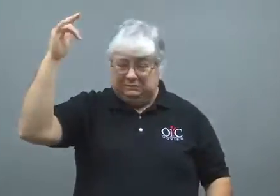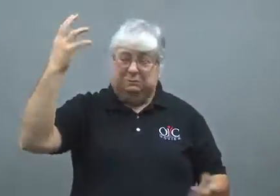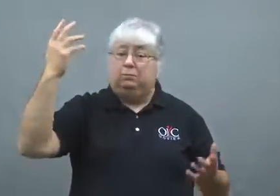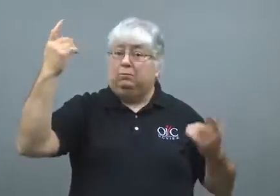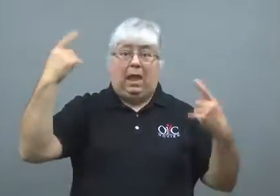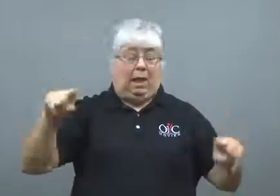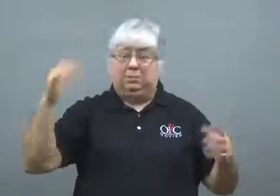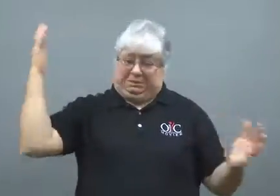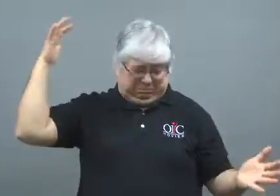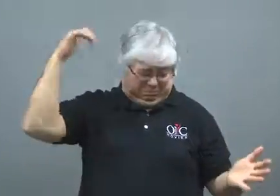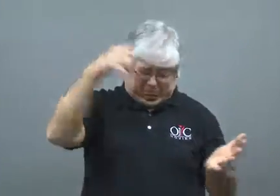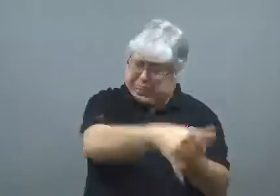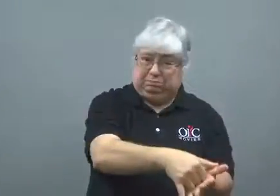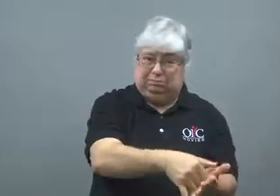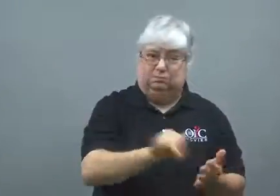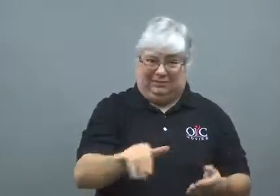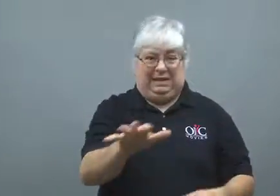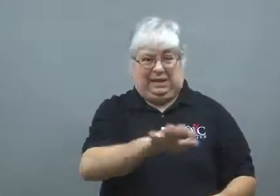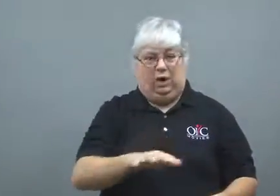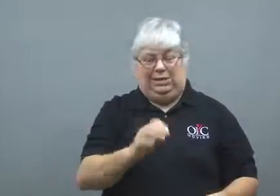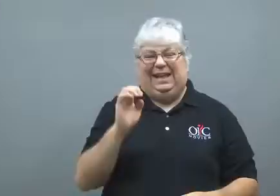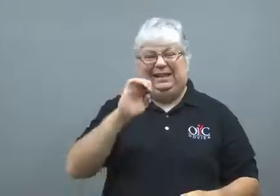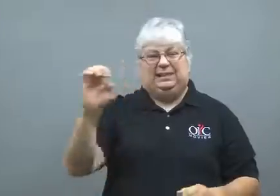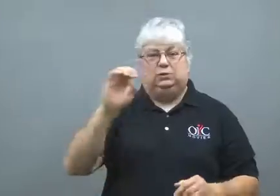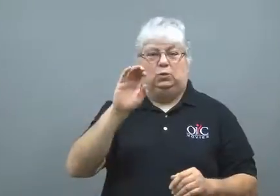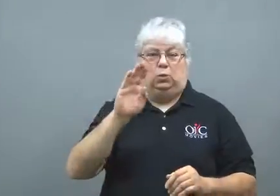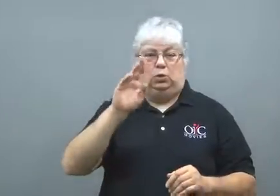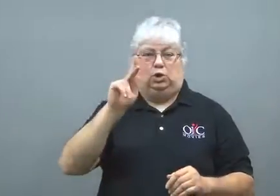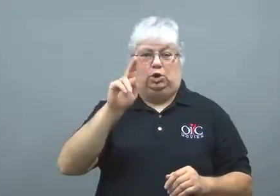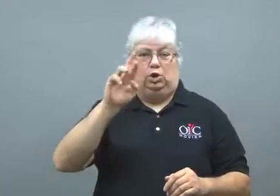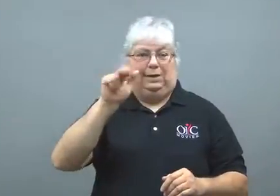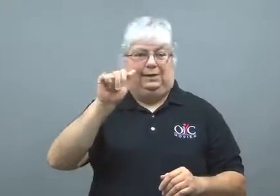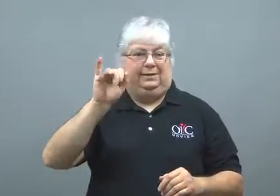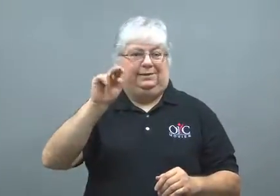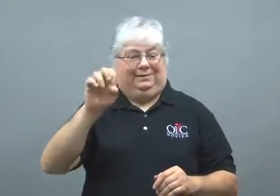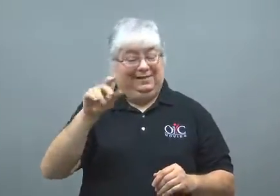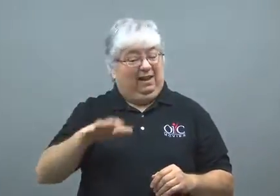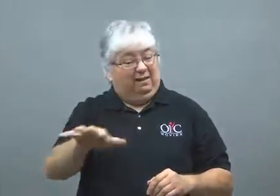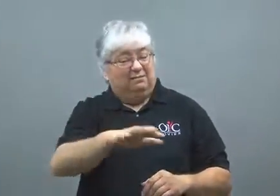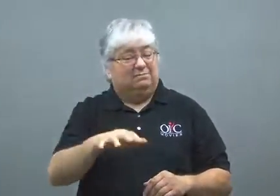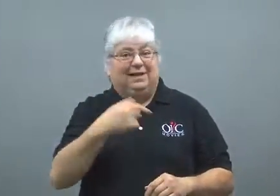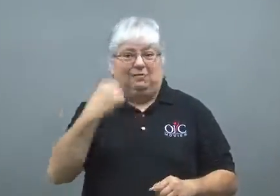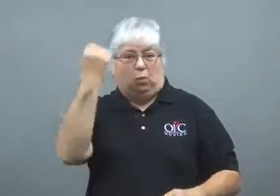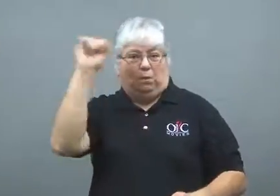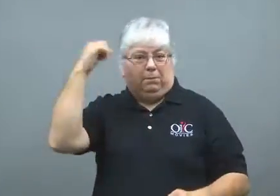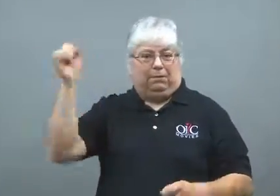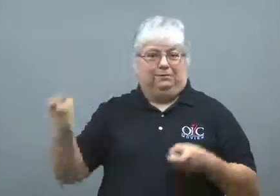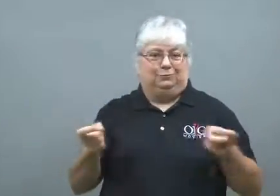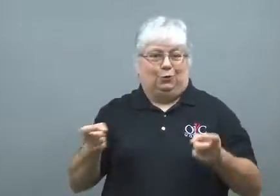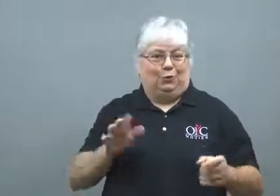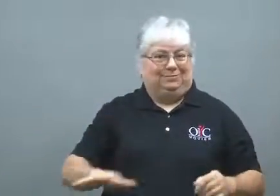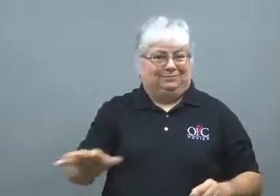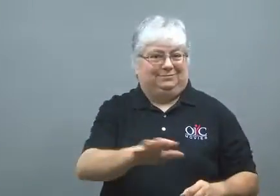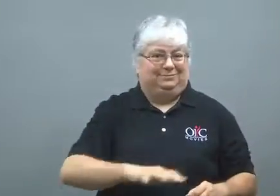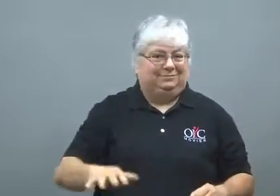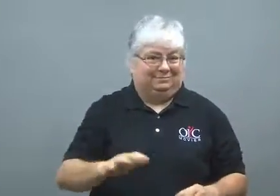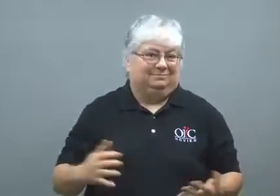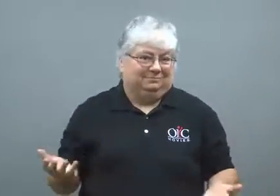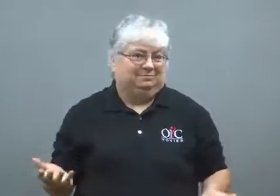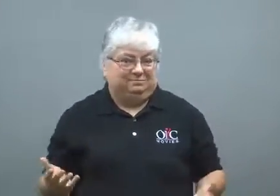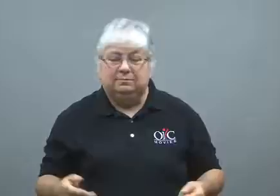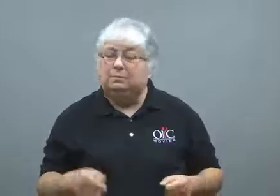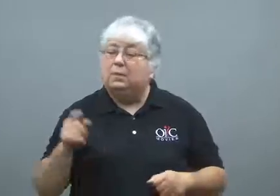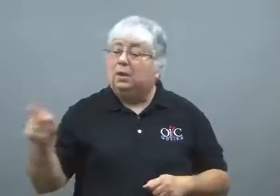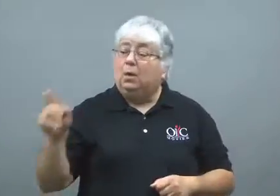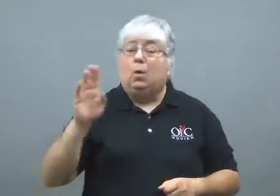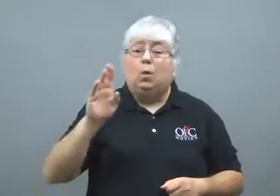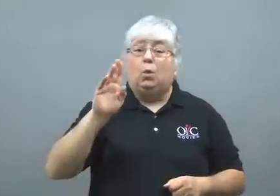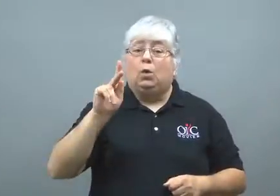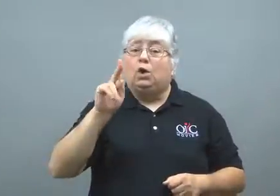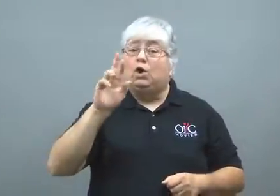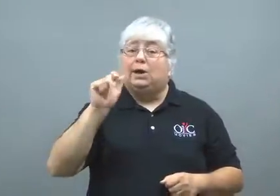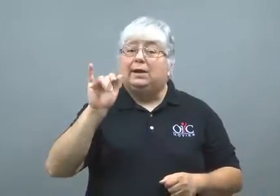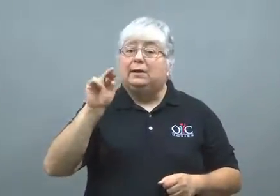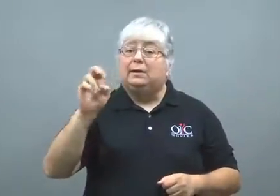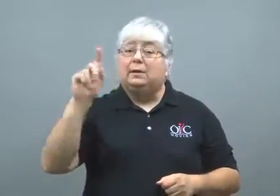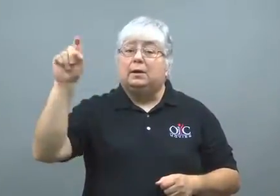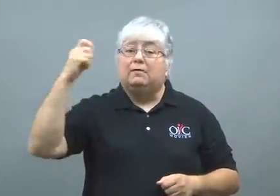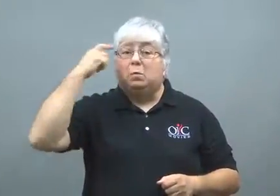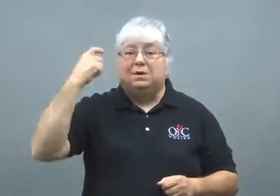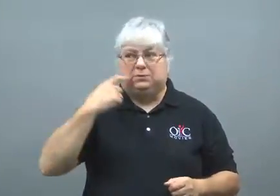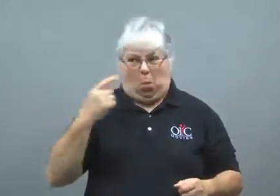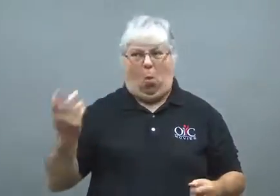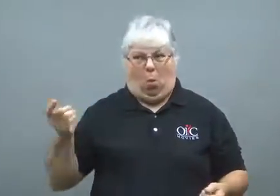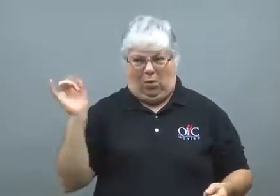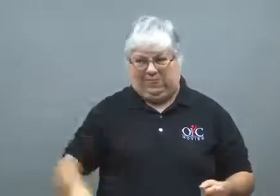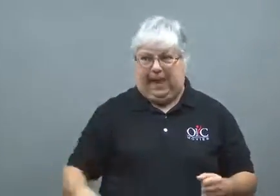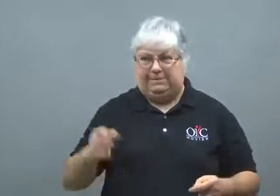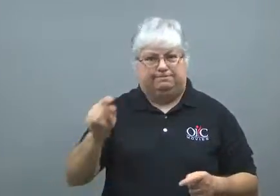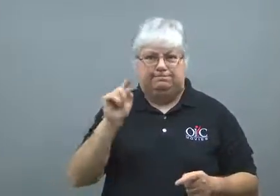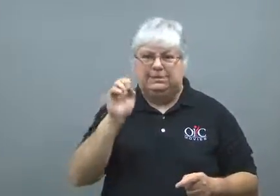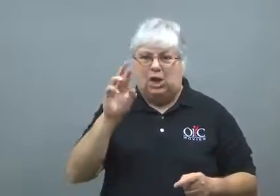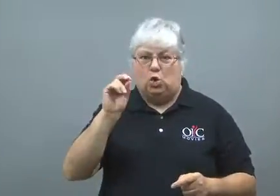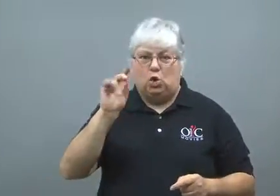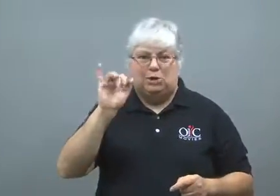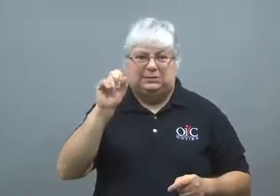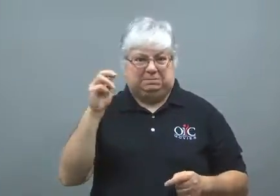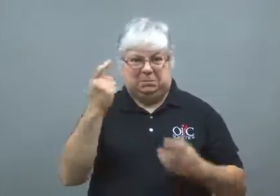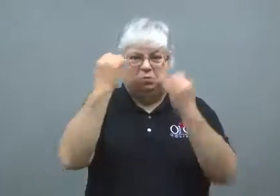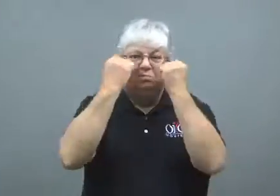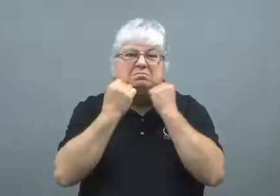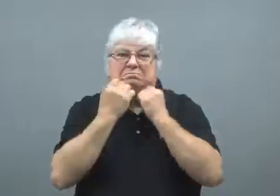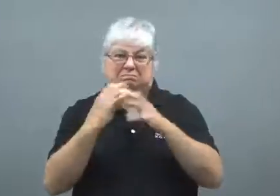It crashed in Eastern Ukraine, which is controlled by separatists.